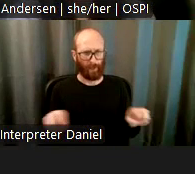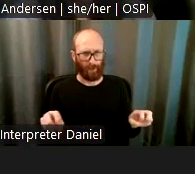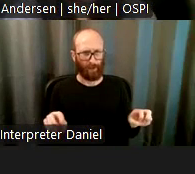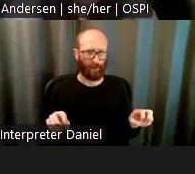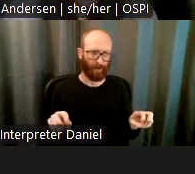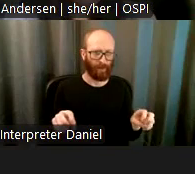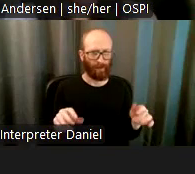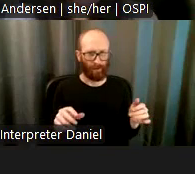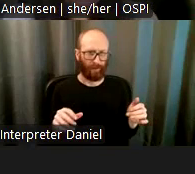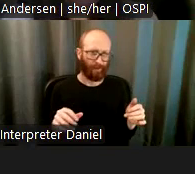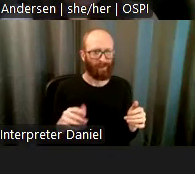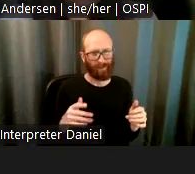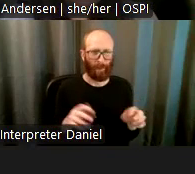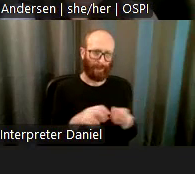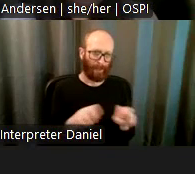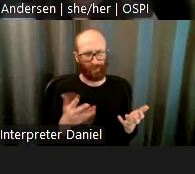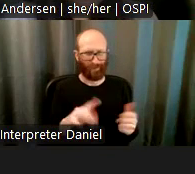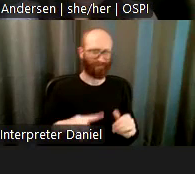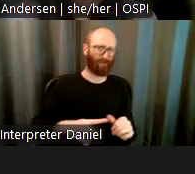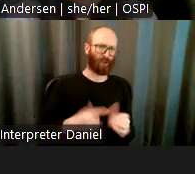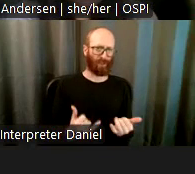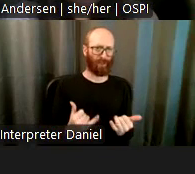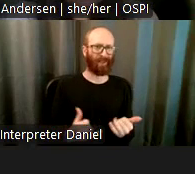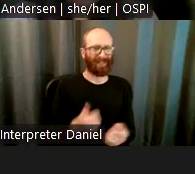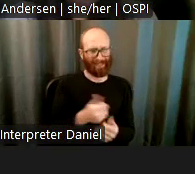so that's our panel; and they're each going to talk about their own special team and then